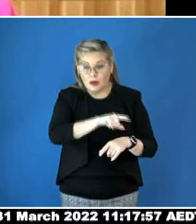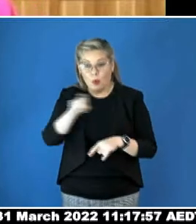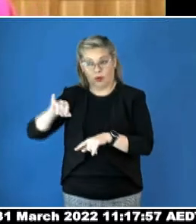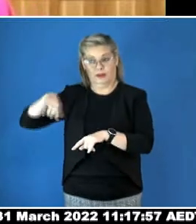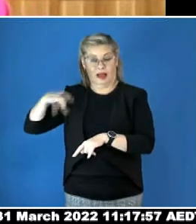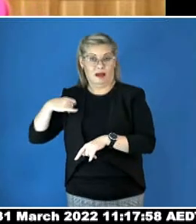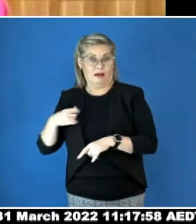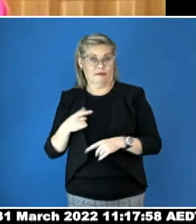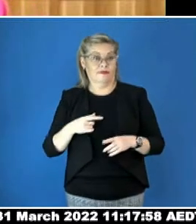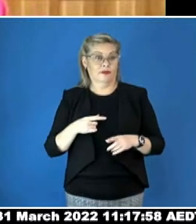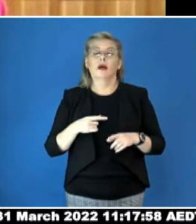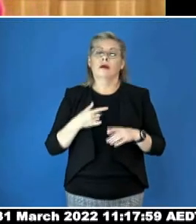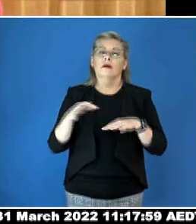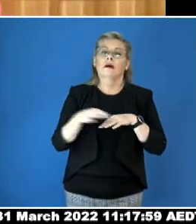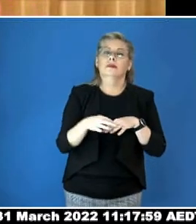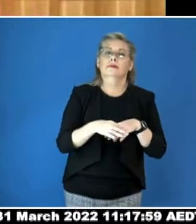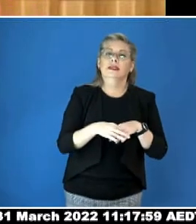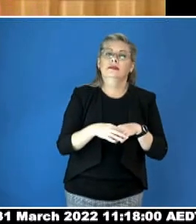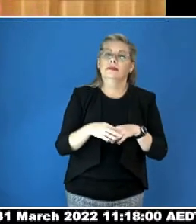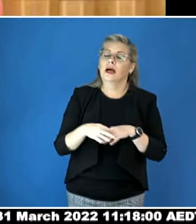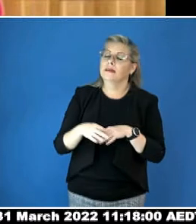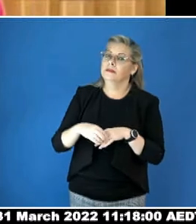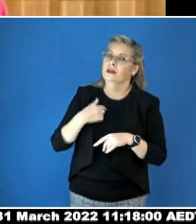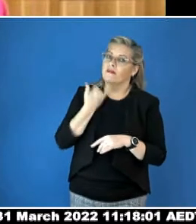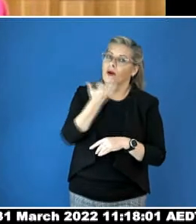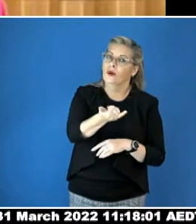Yes, my husband. So your husband?